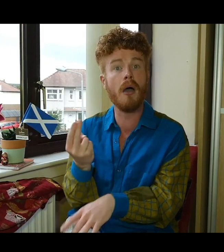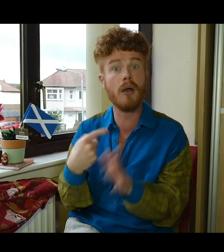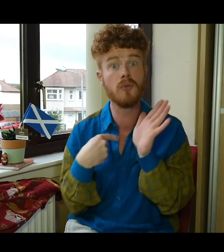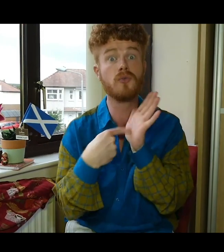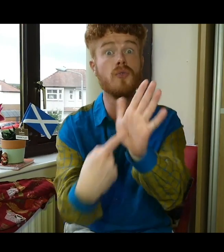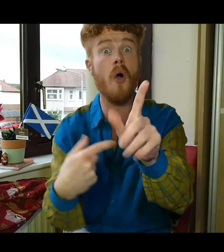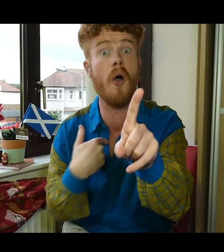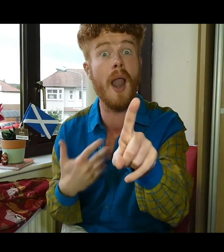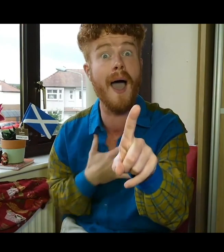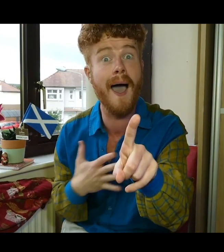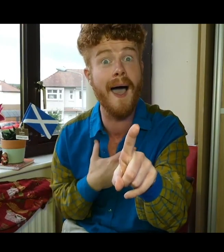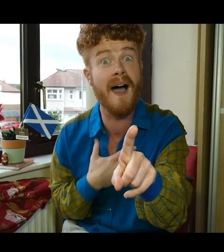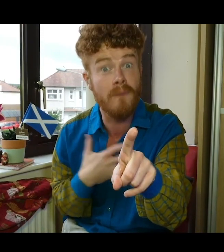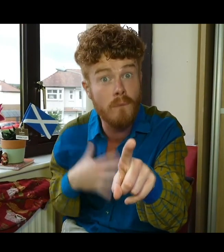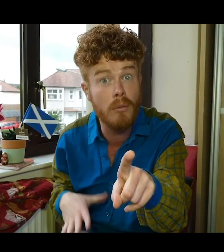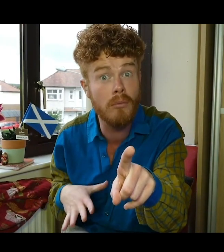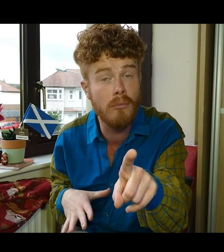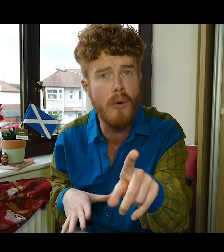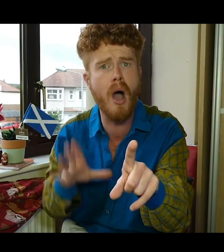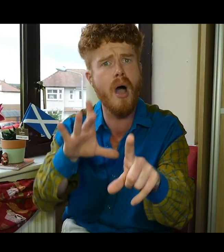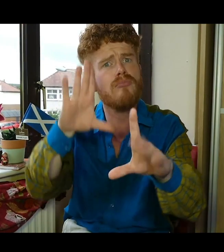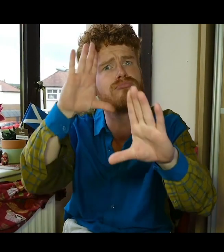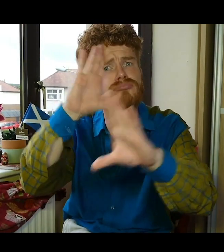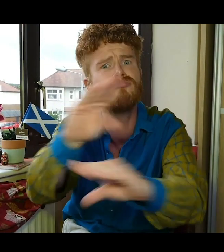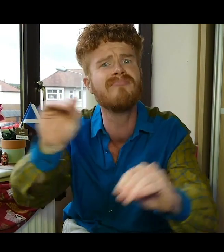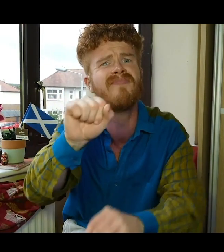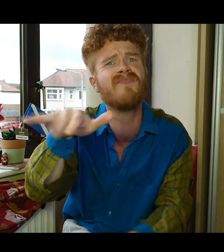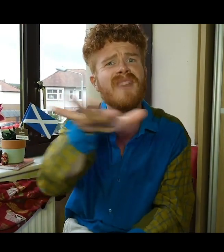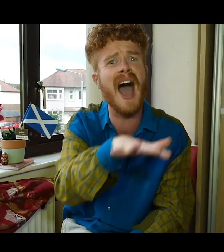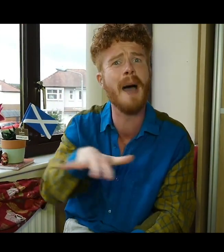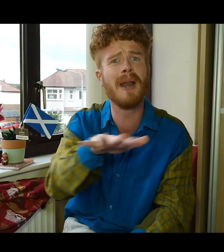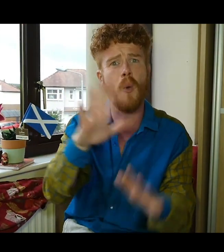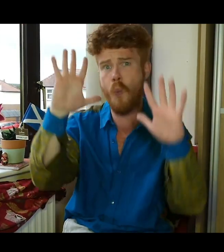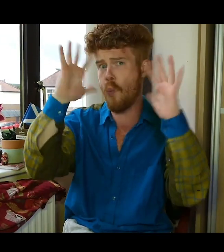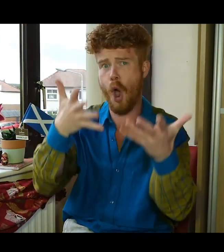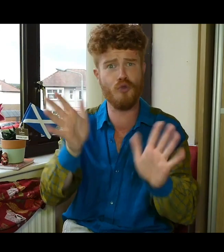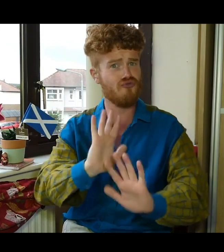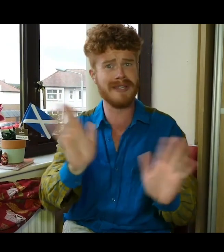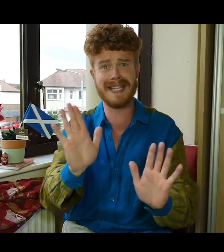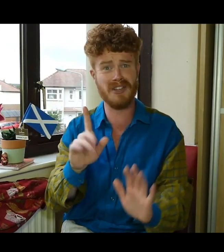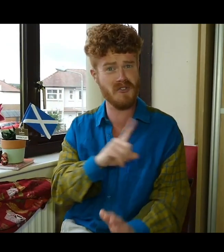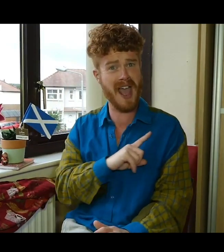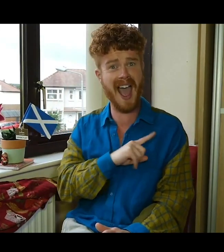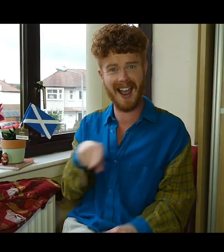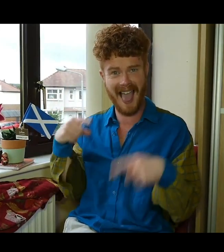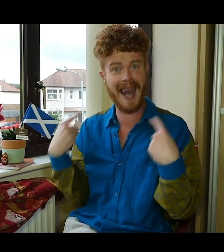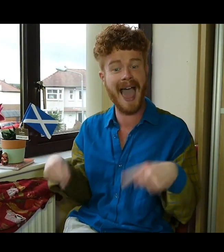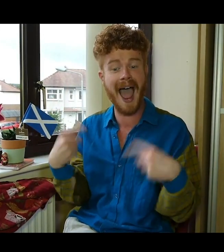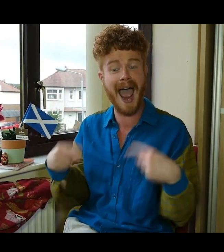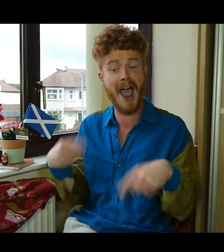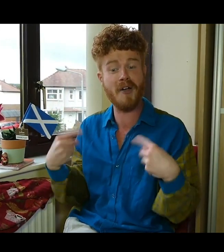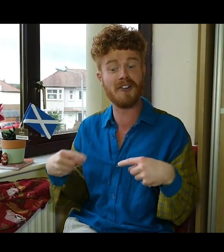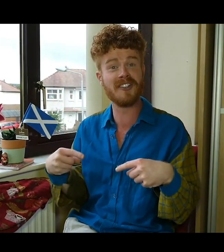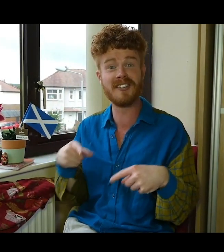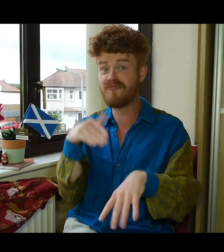Tell your family they don't have to worry. Because this is street art that's allowed. Nothing's permanent,